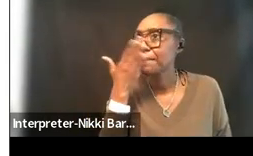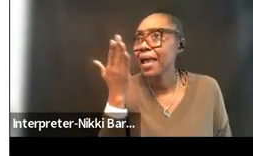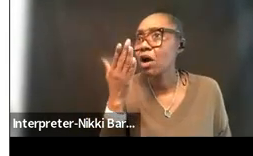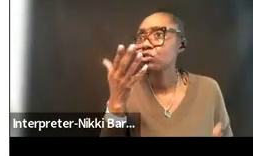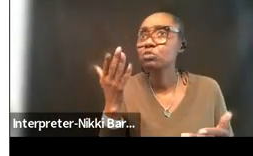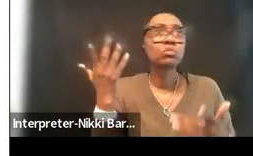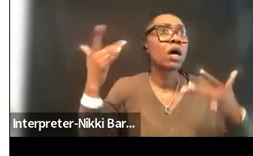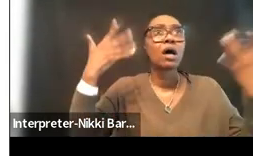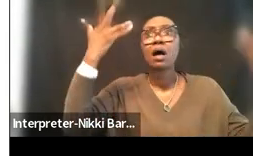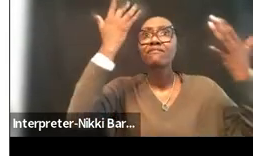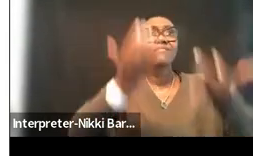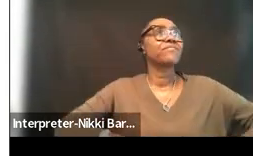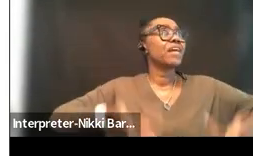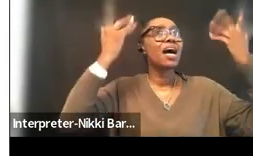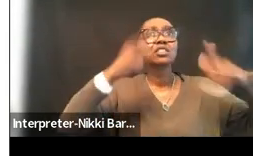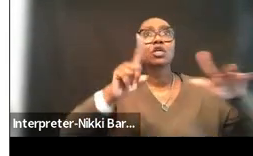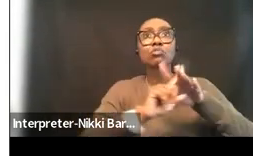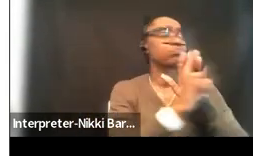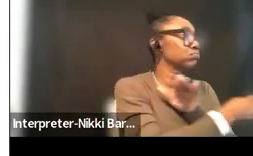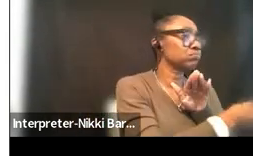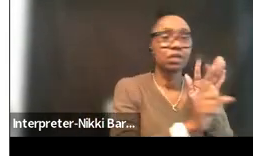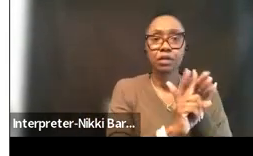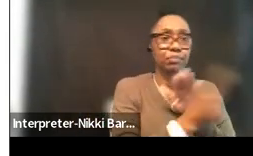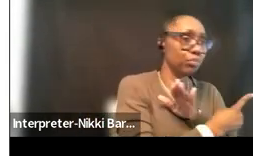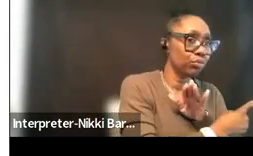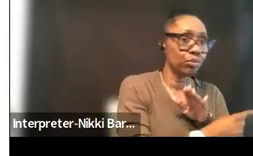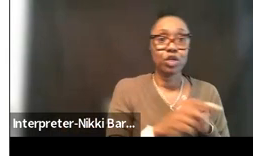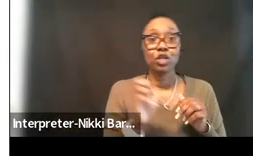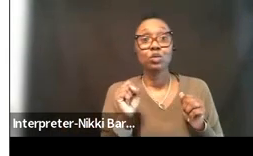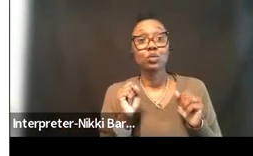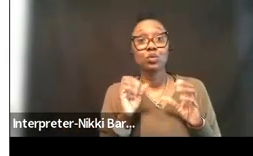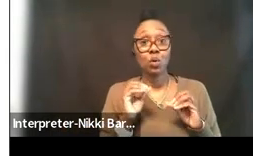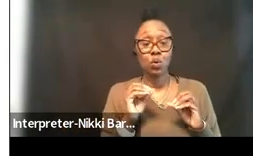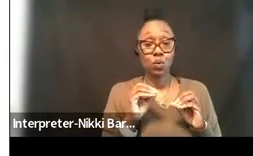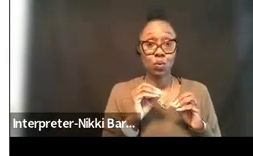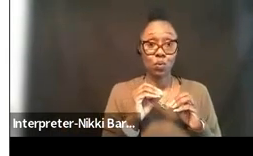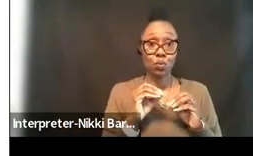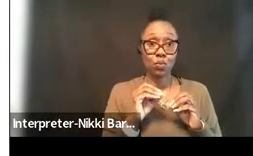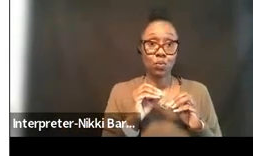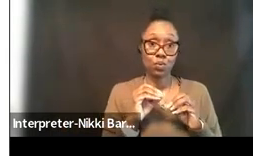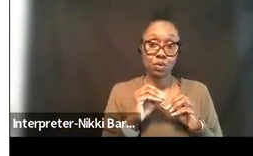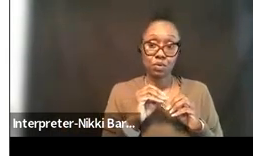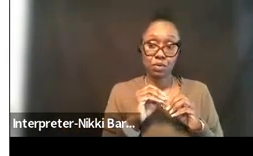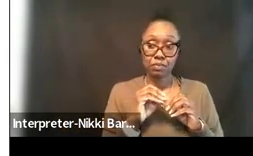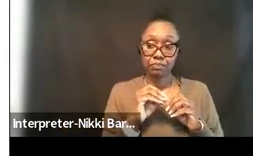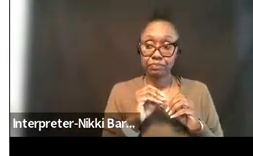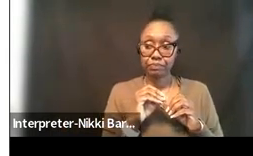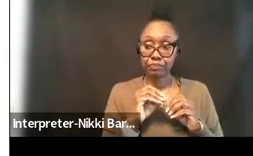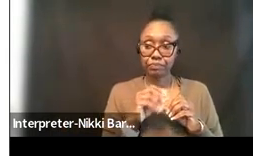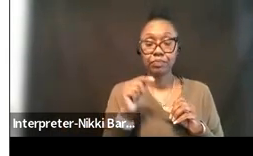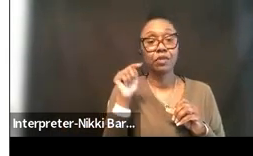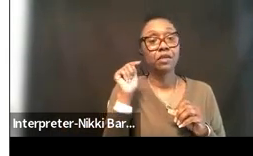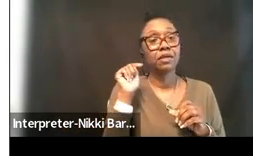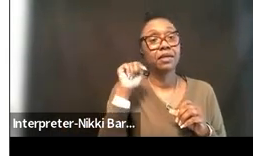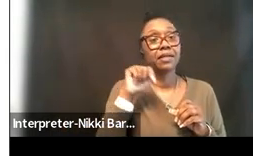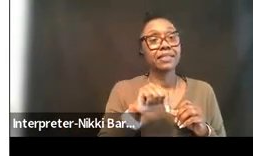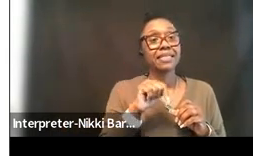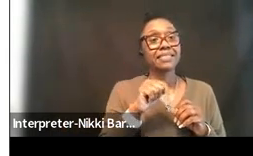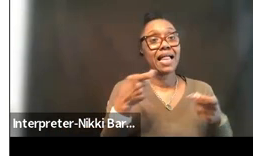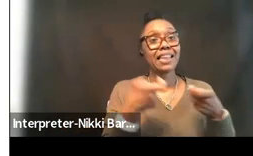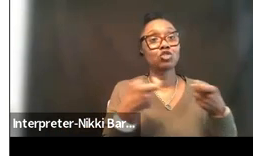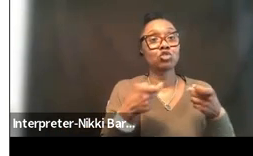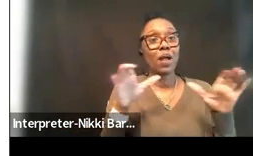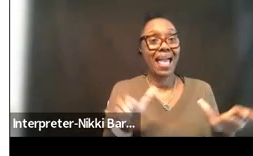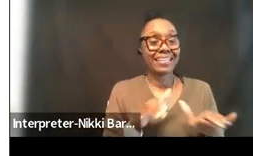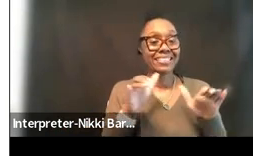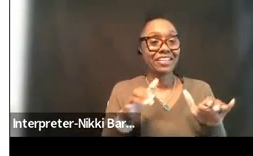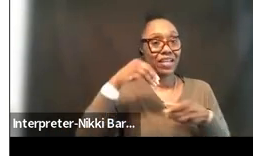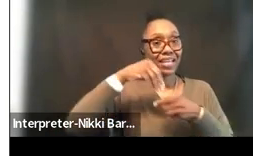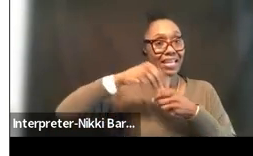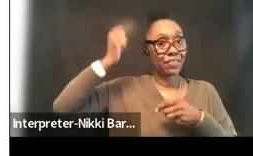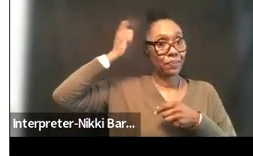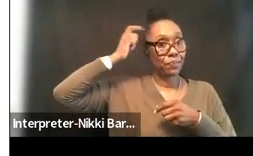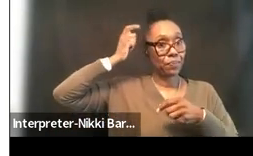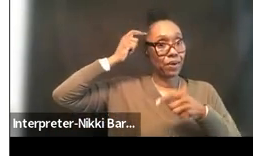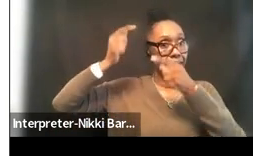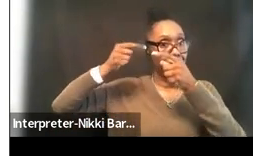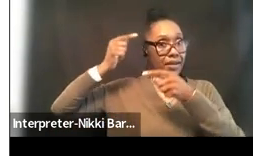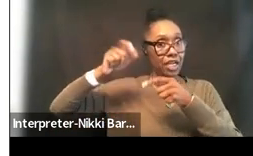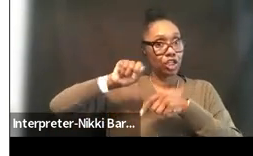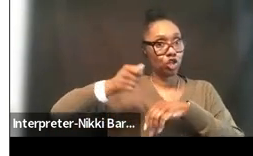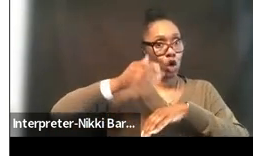Here an alarm, you run away from it. But because of this. Diminishing an electrical activity in this part of the brain, it can turn on the fight or flight response.